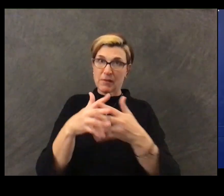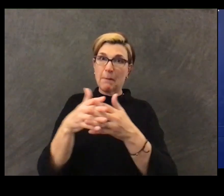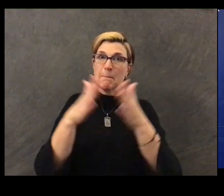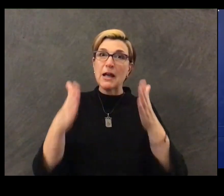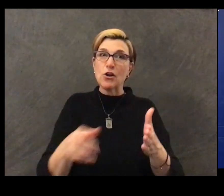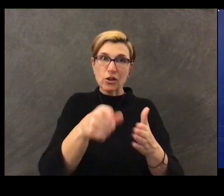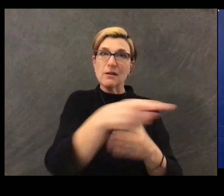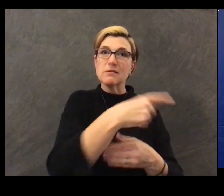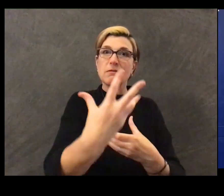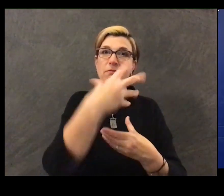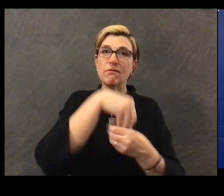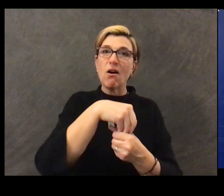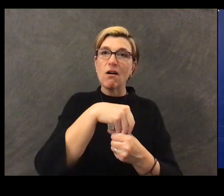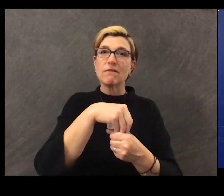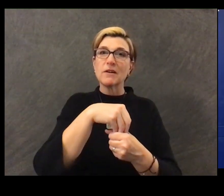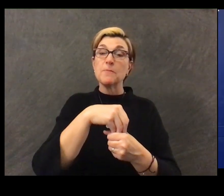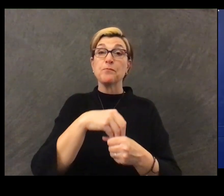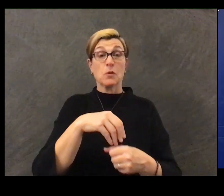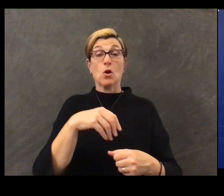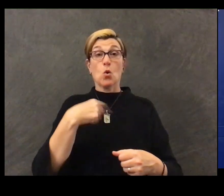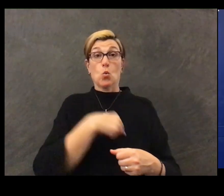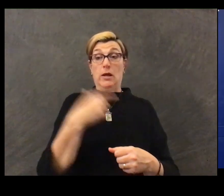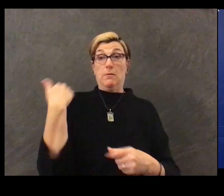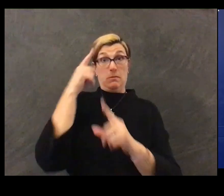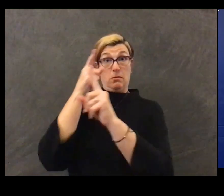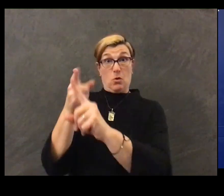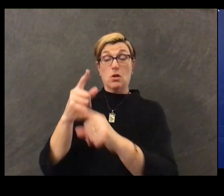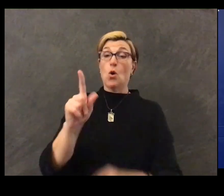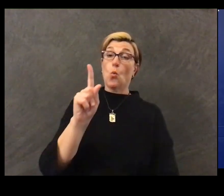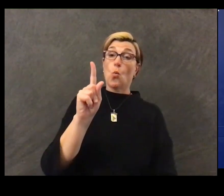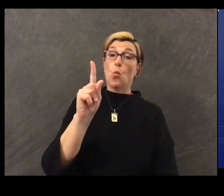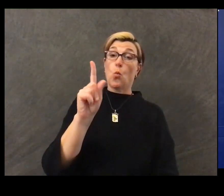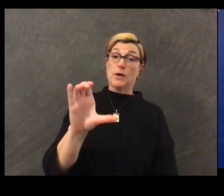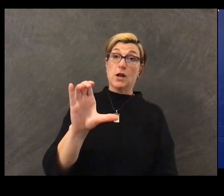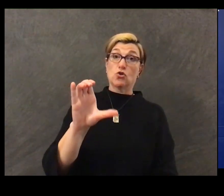ventilators in a hundred days but thanks to the ingenuity and the hardworking